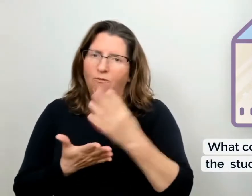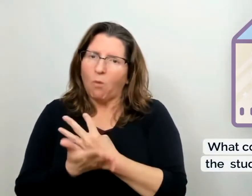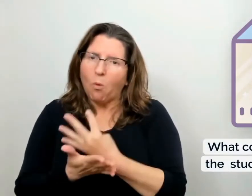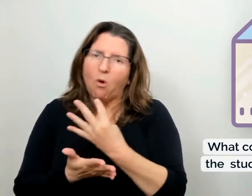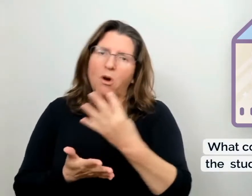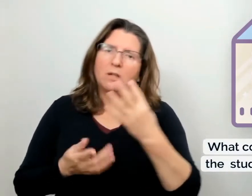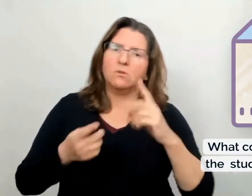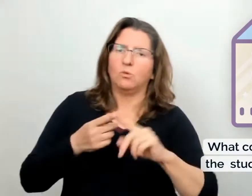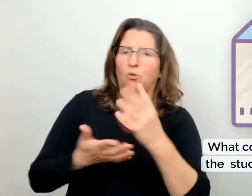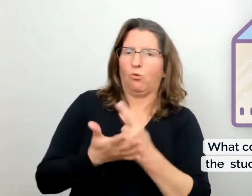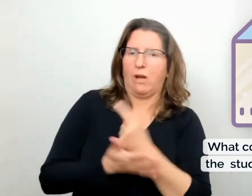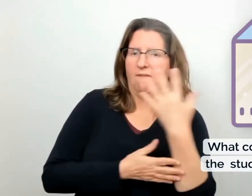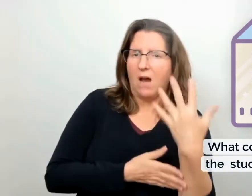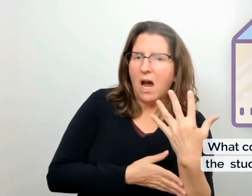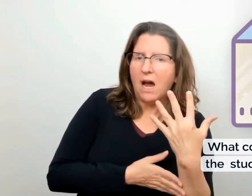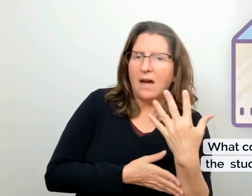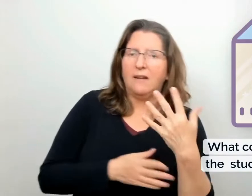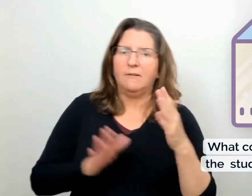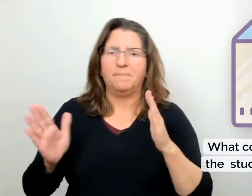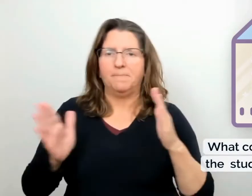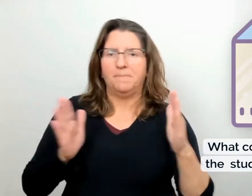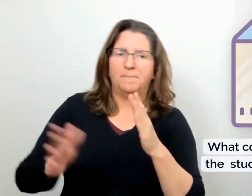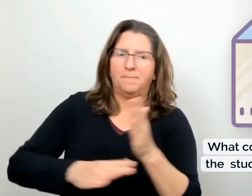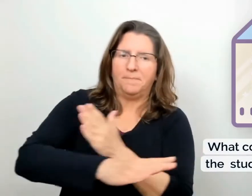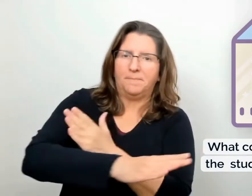Most of them read at a grade 4 or 5 level.